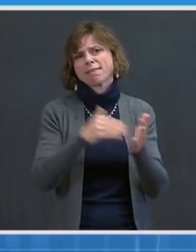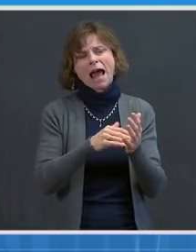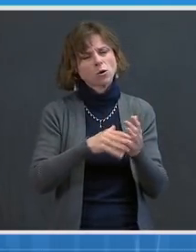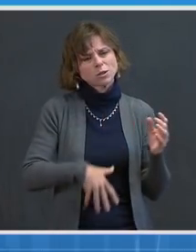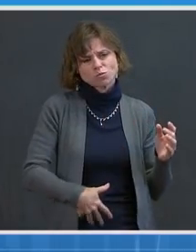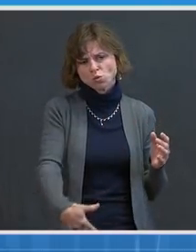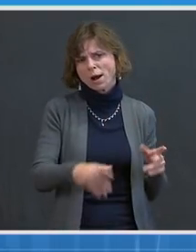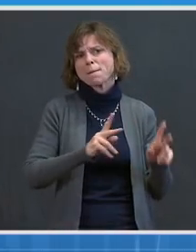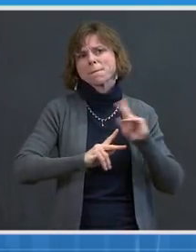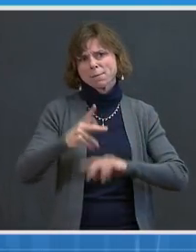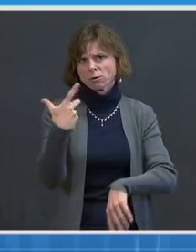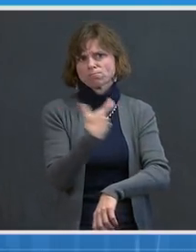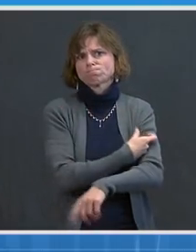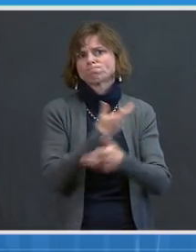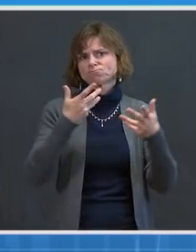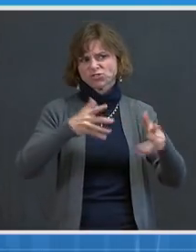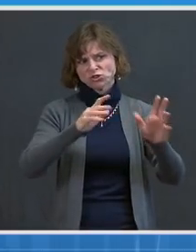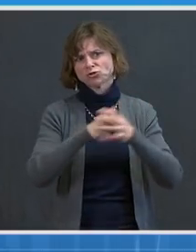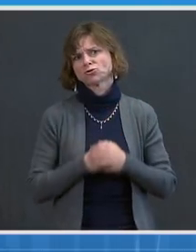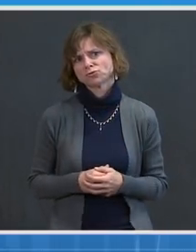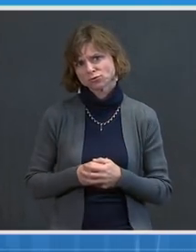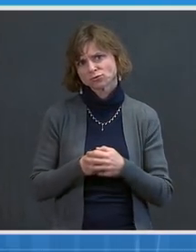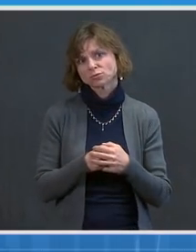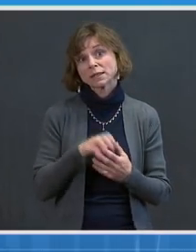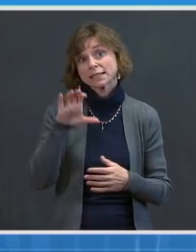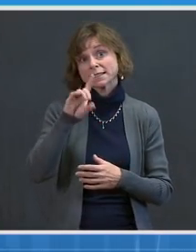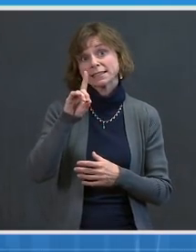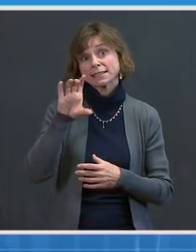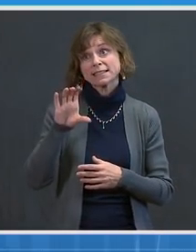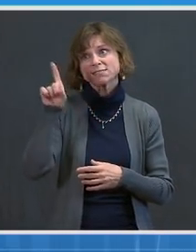And the CDC has established a V-safe pregnancy registry